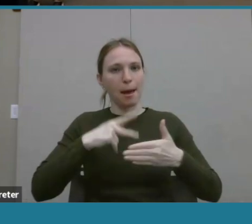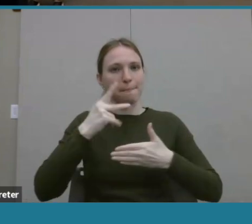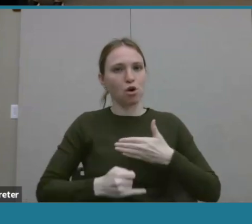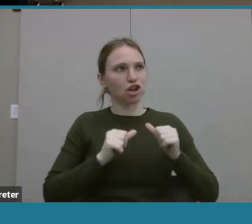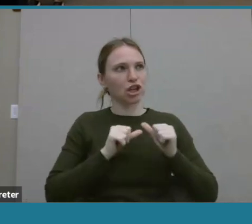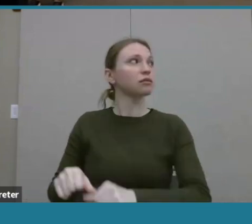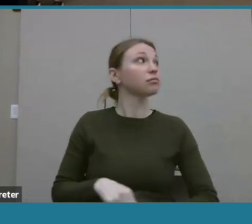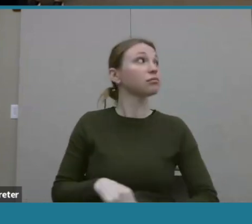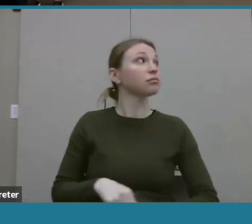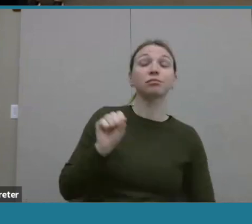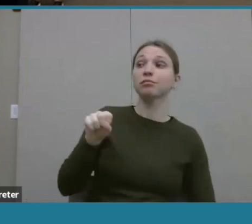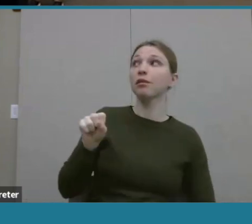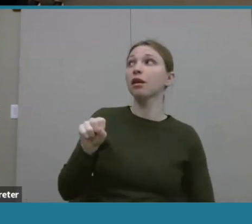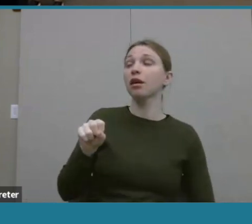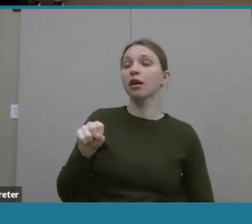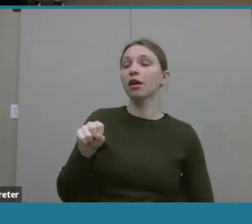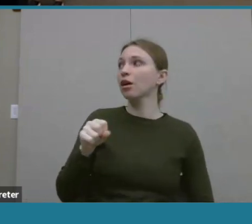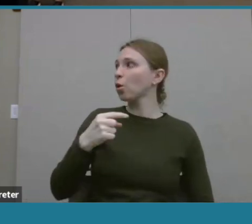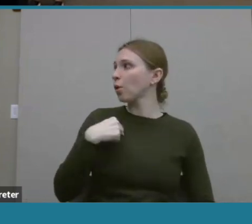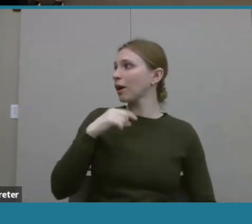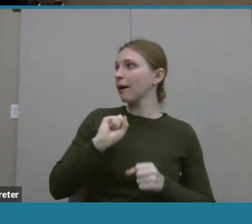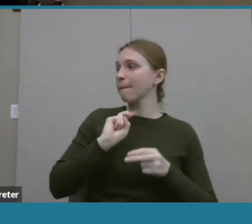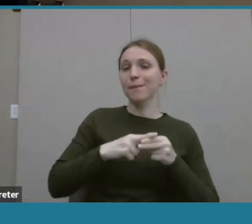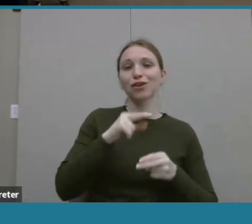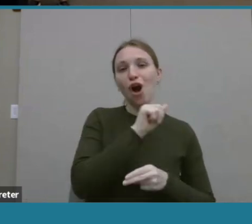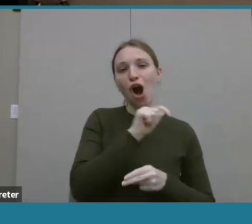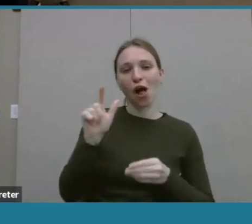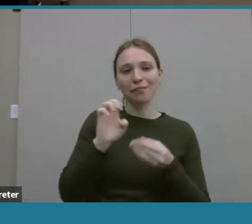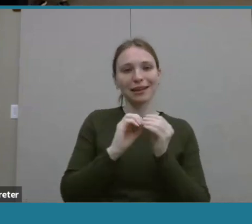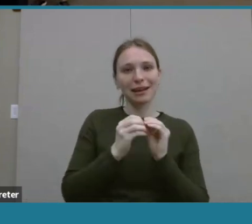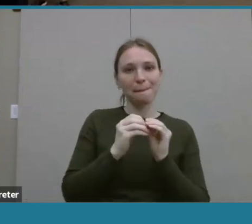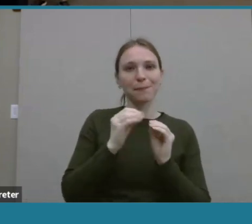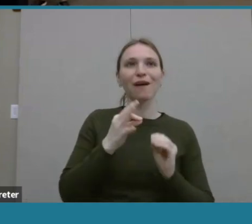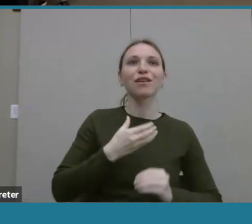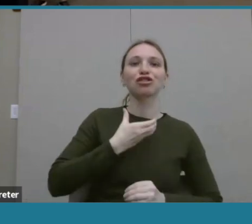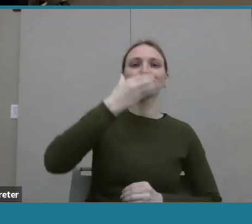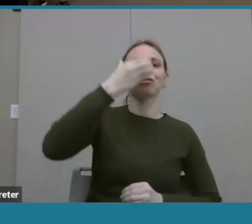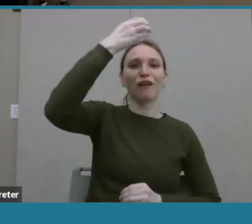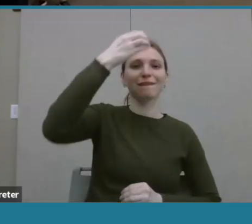We also, like, mentioned all the number of giraffe sign designs that I think we had 5